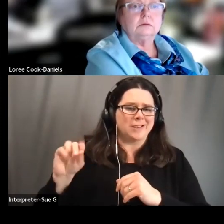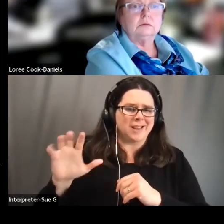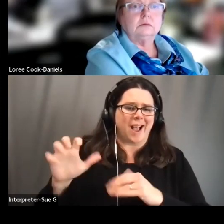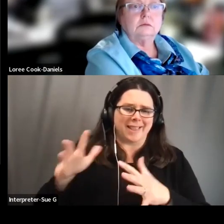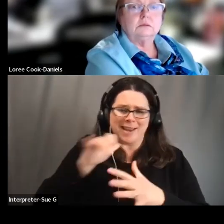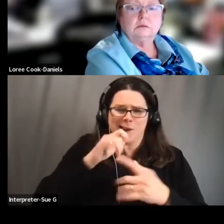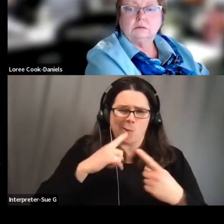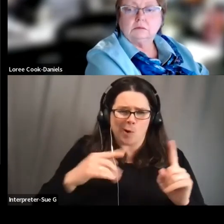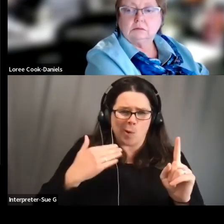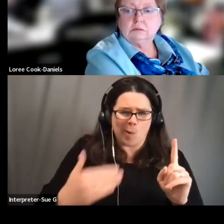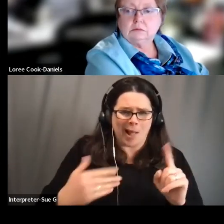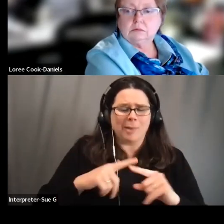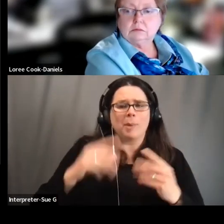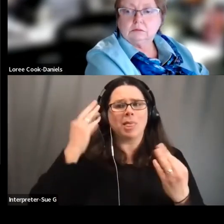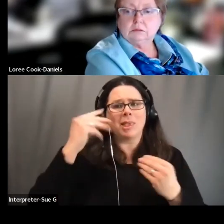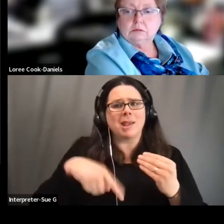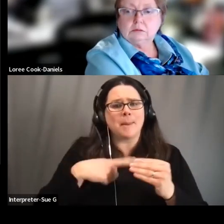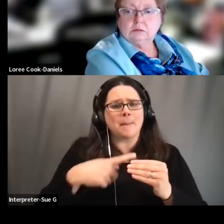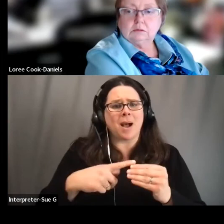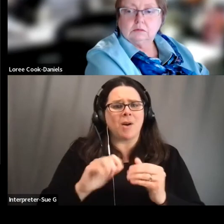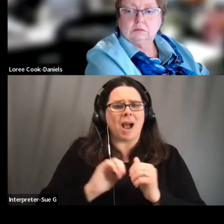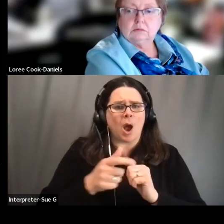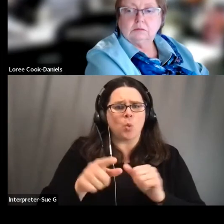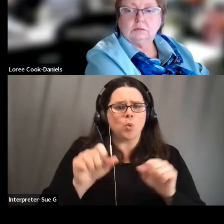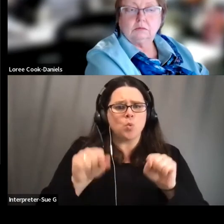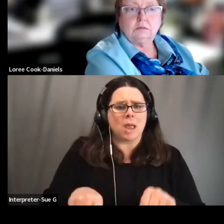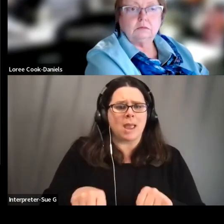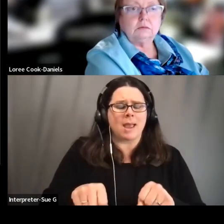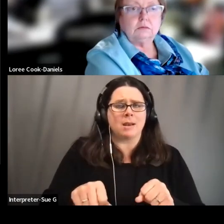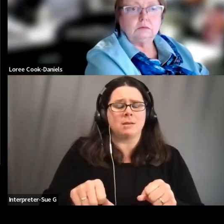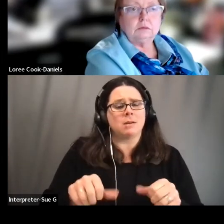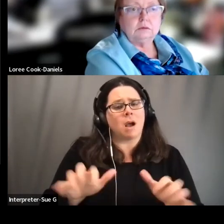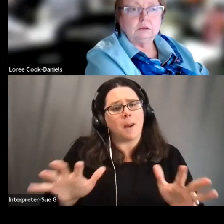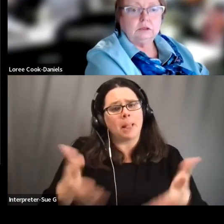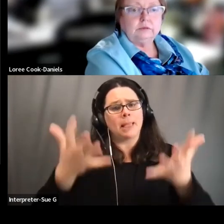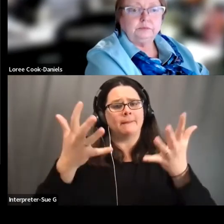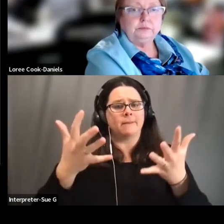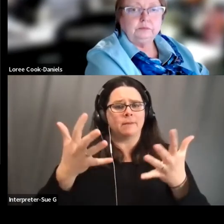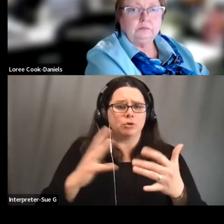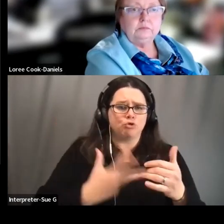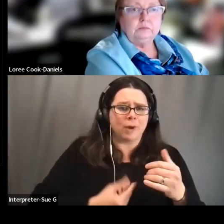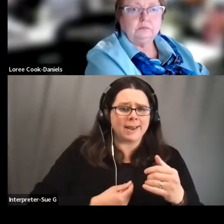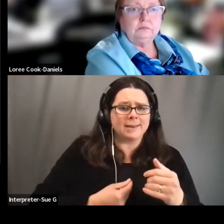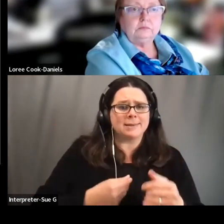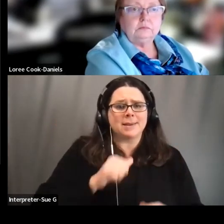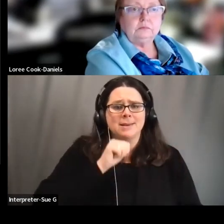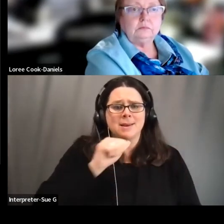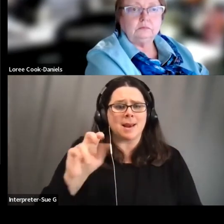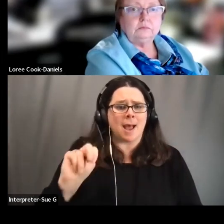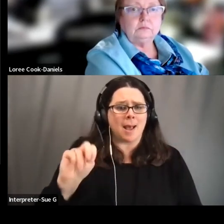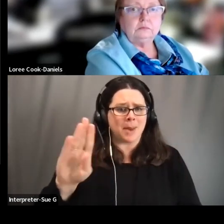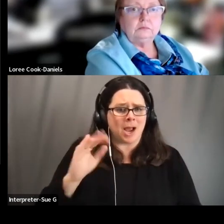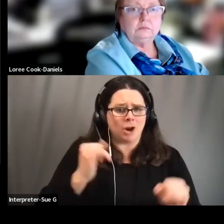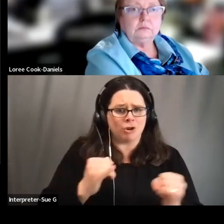but think about how you can uplift trans and nonbinary individuals in people's strengths,